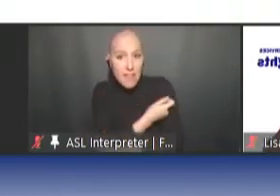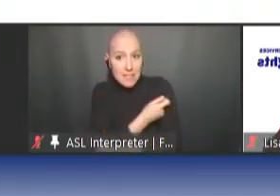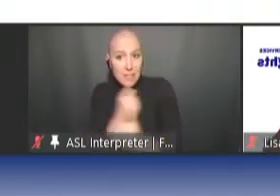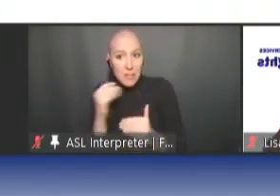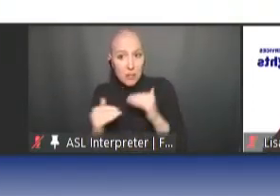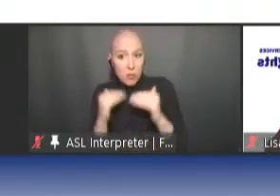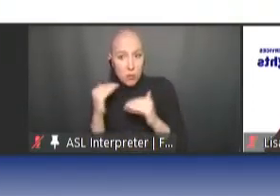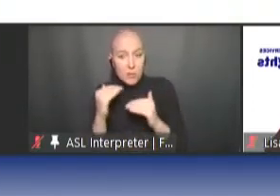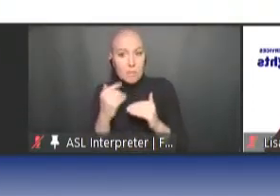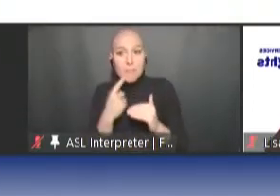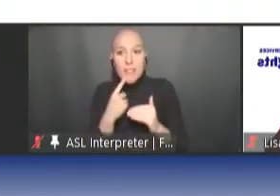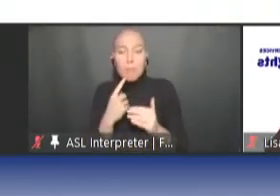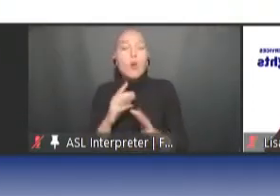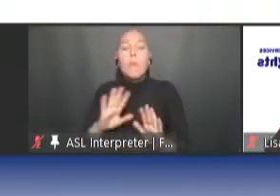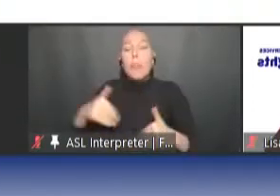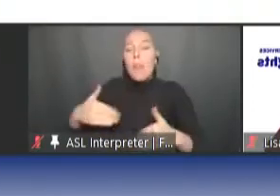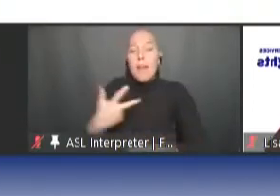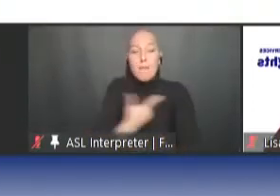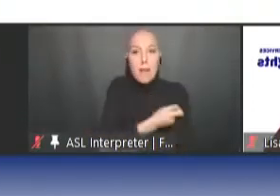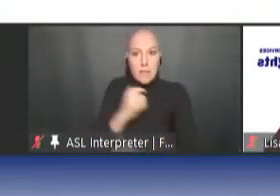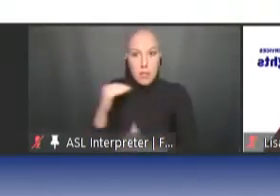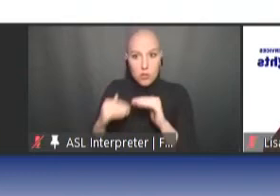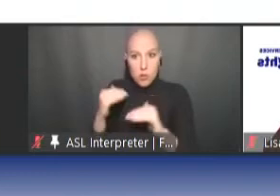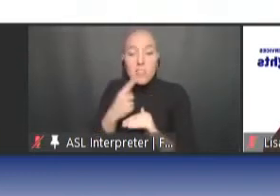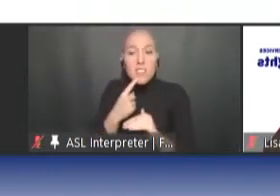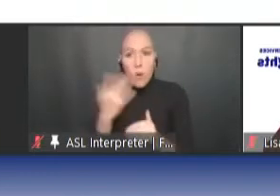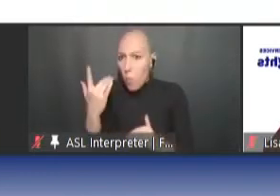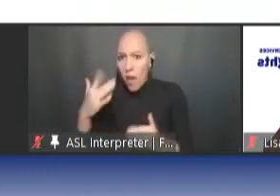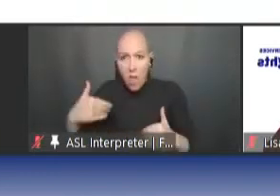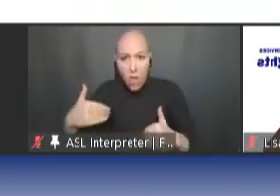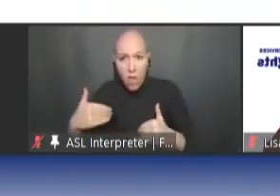which means that continuing to provide paid leave for vaccination remains important.